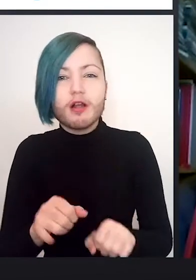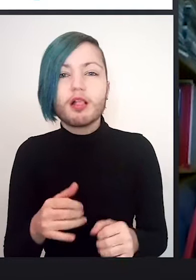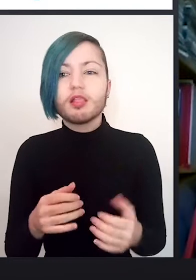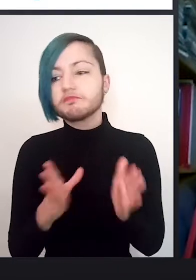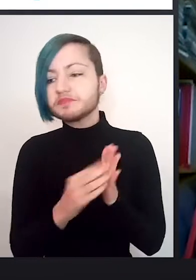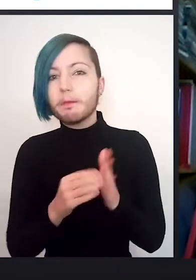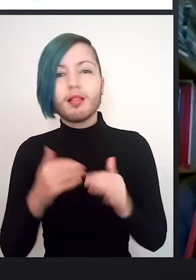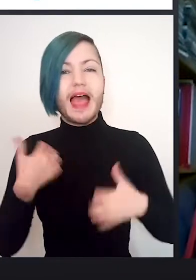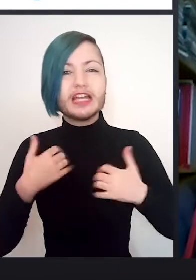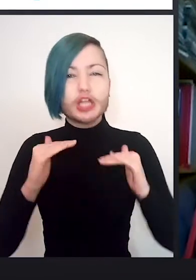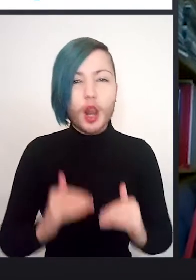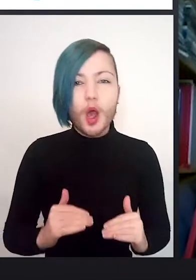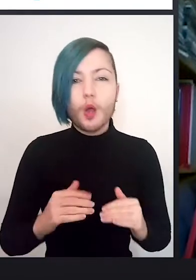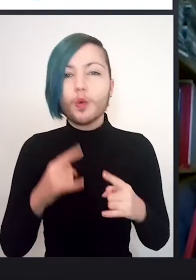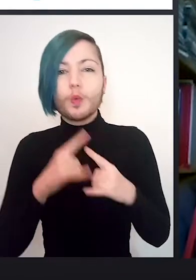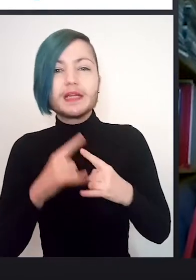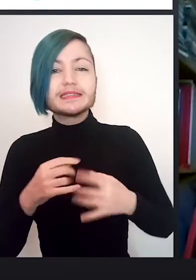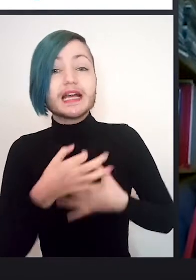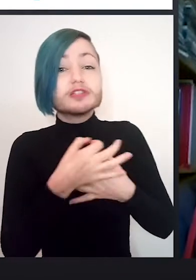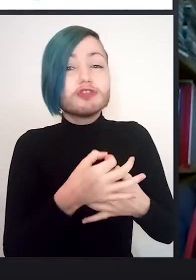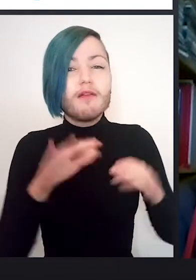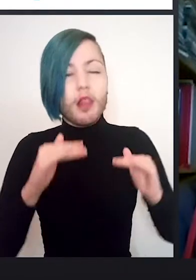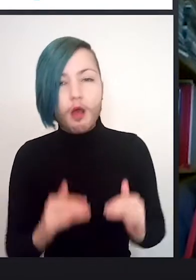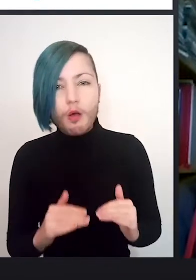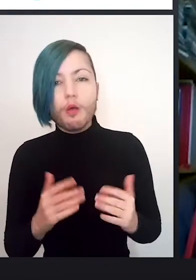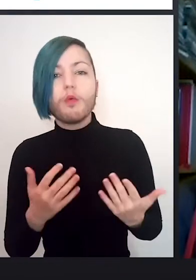particularly low sexual drive, sexual function, people